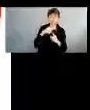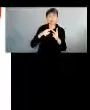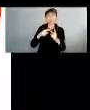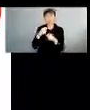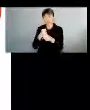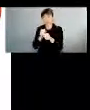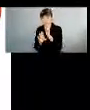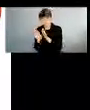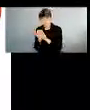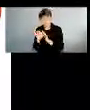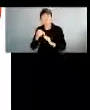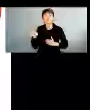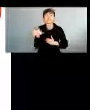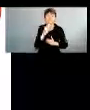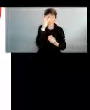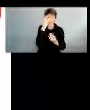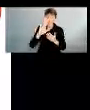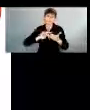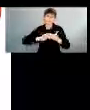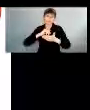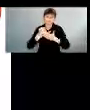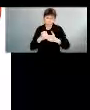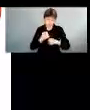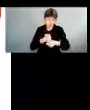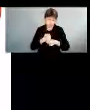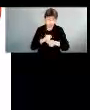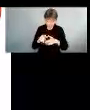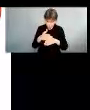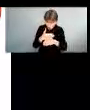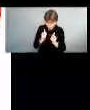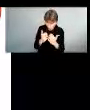will result in something that will be shared with an audience or the general public as